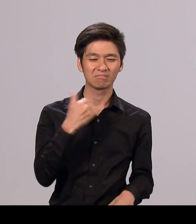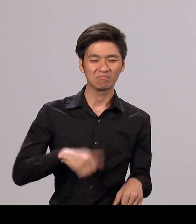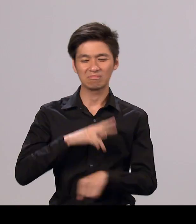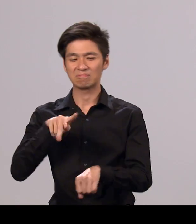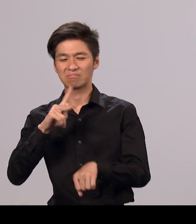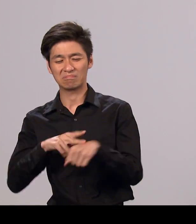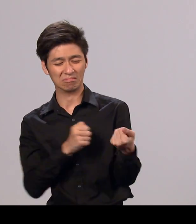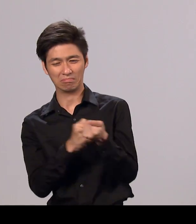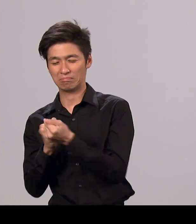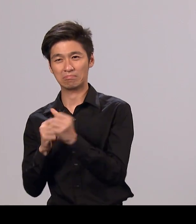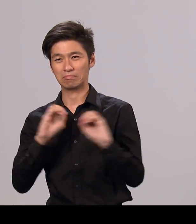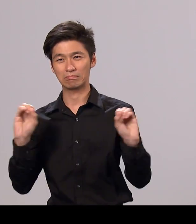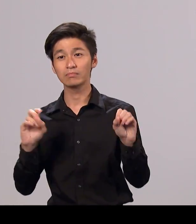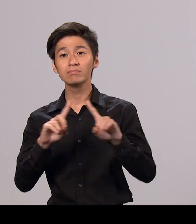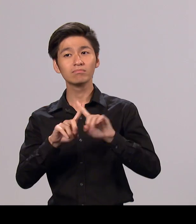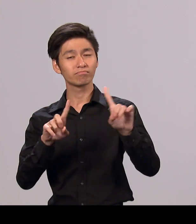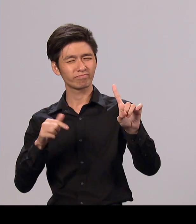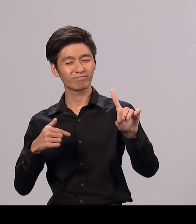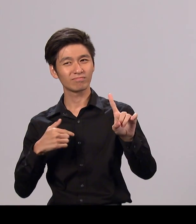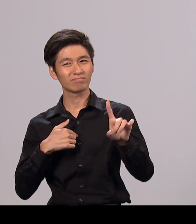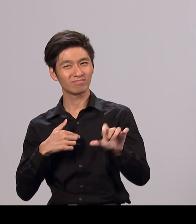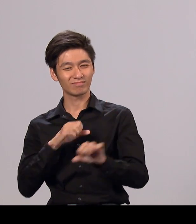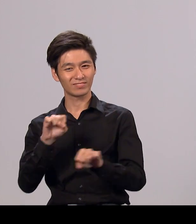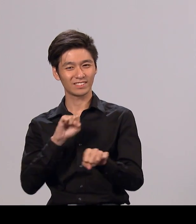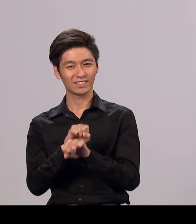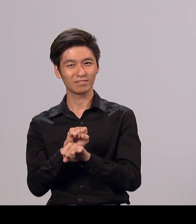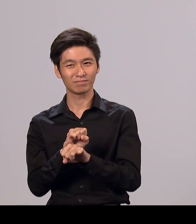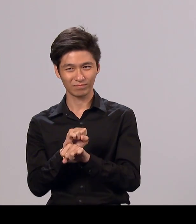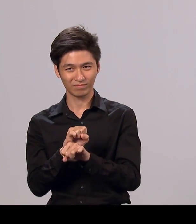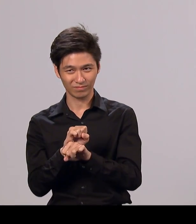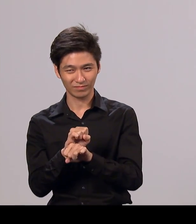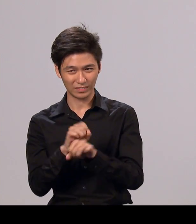But in other ways, we do have a lot at stake and three things matter to us.